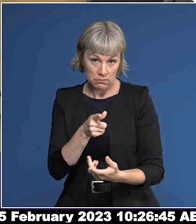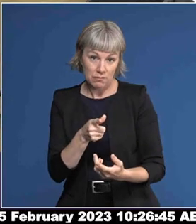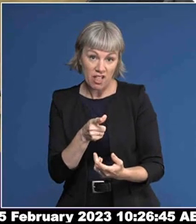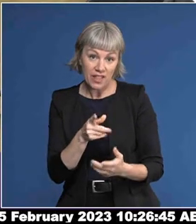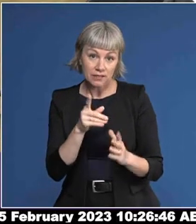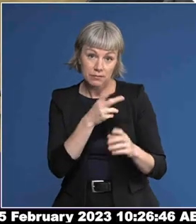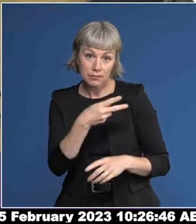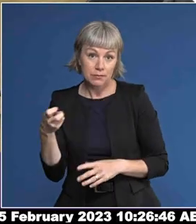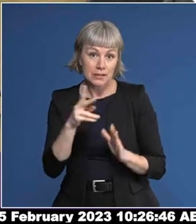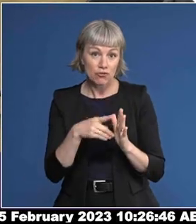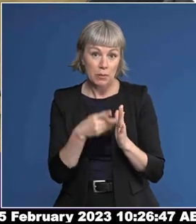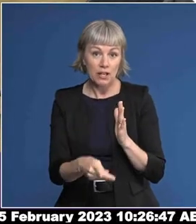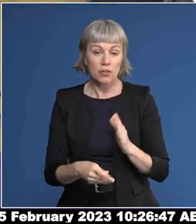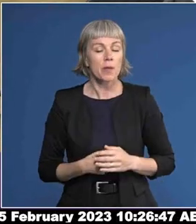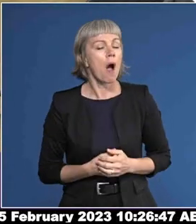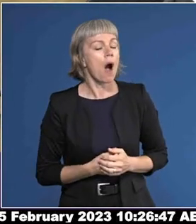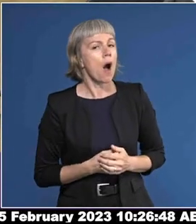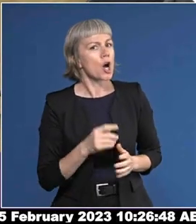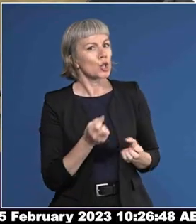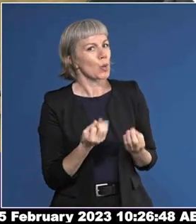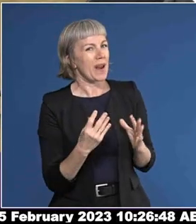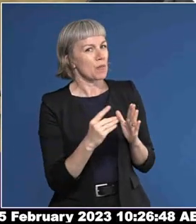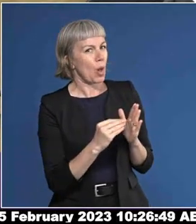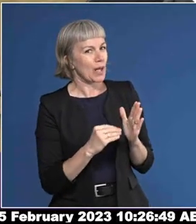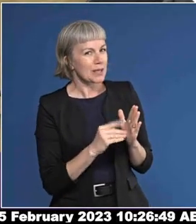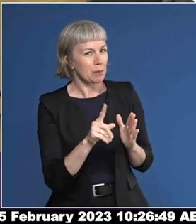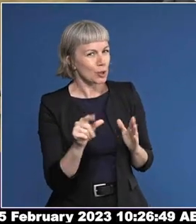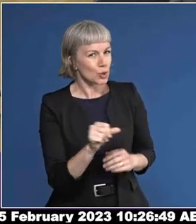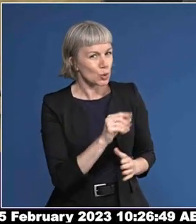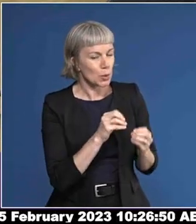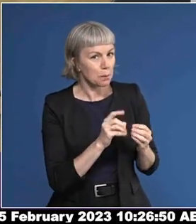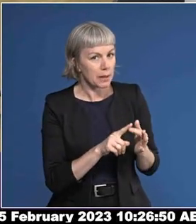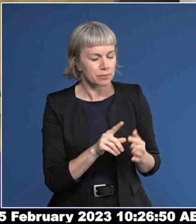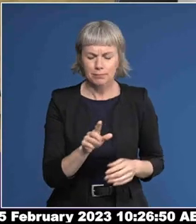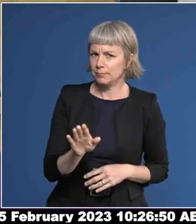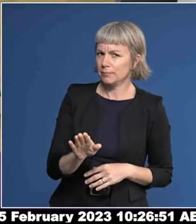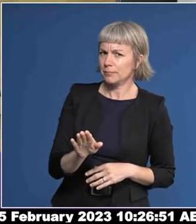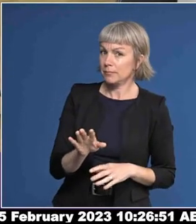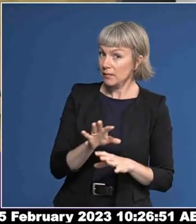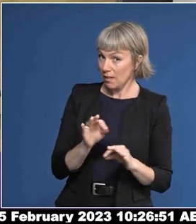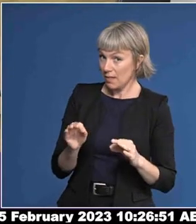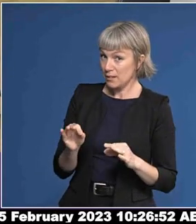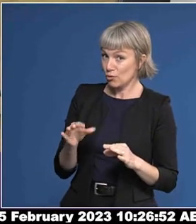I don't believe it's a policy, but it should be. So there's no reasonable adjustment policy at Sunnyfield?